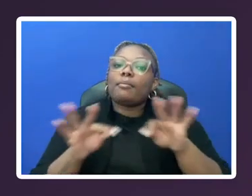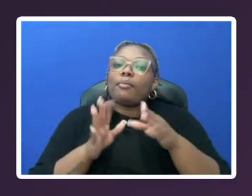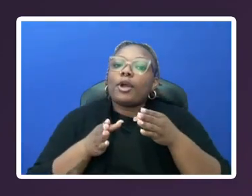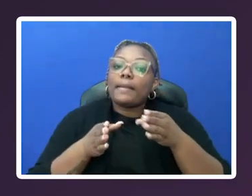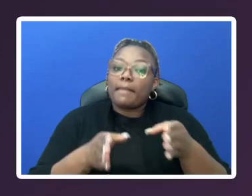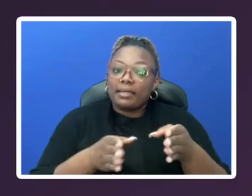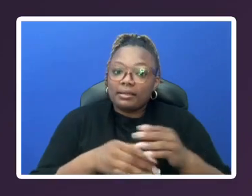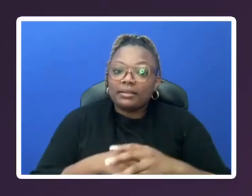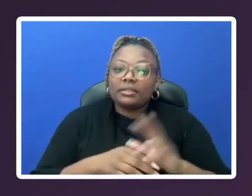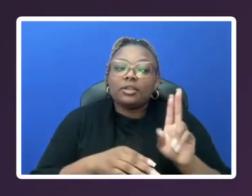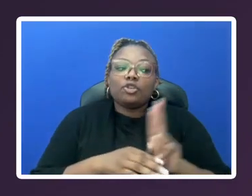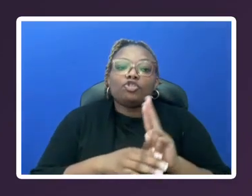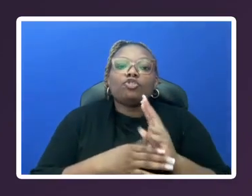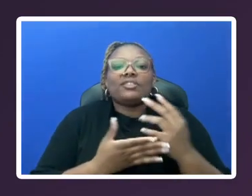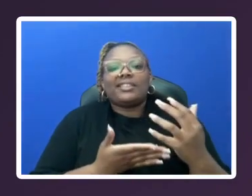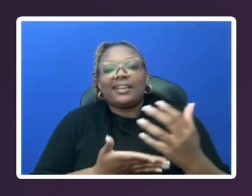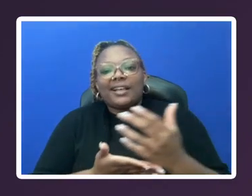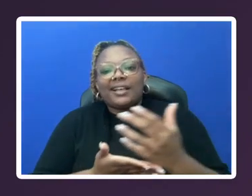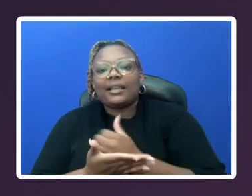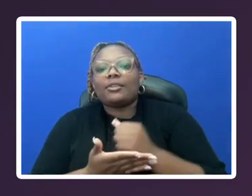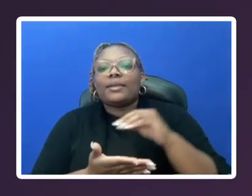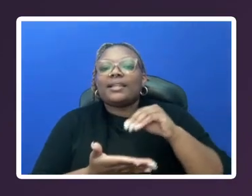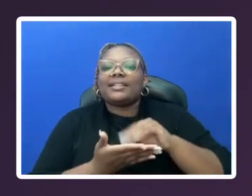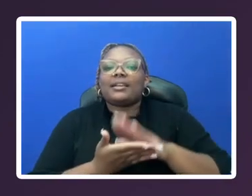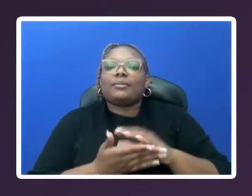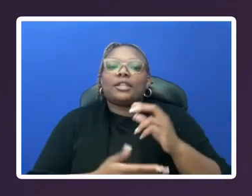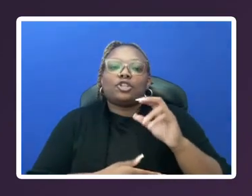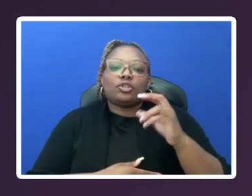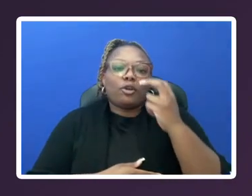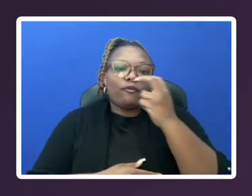and documentation of oral histories. Eden will walk you through the different steps